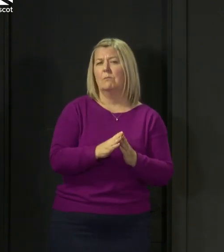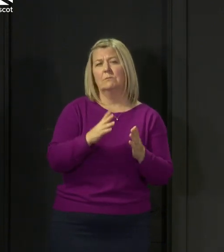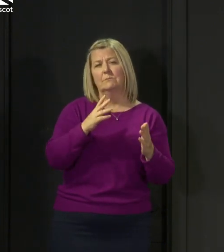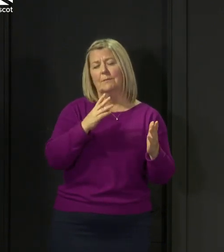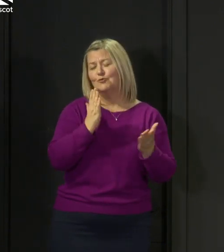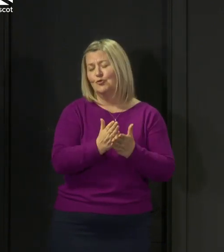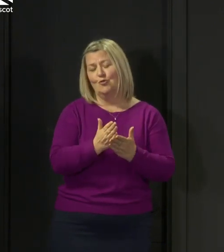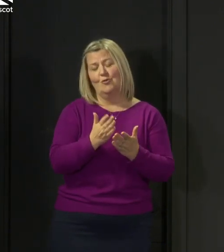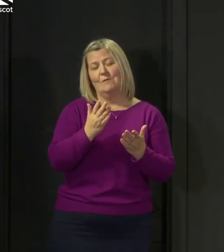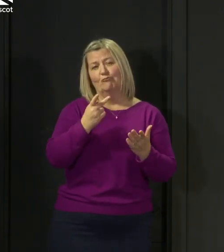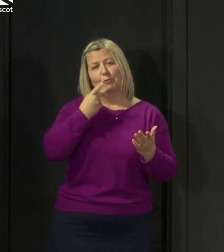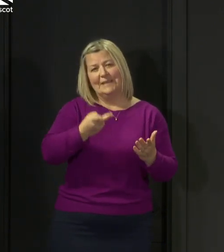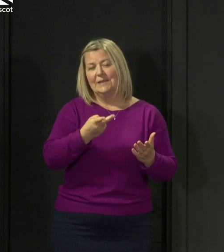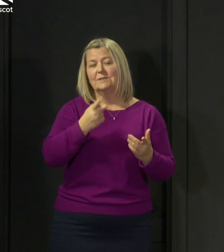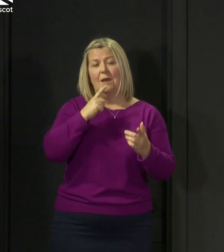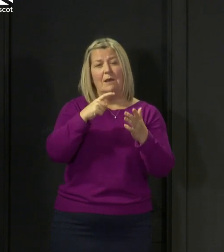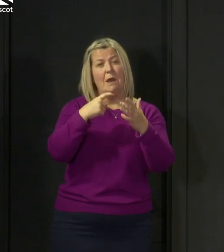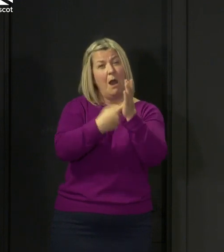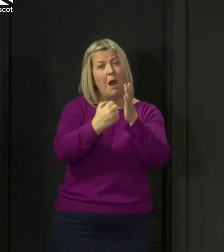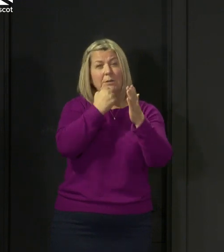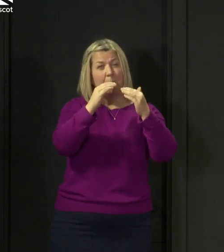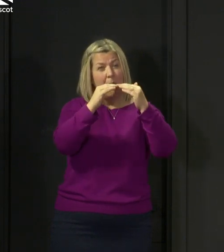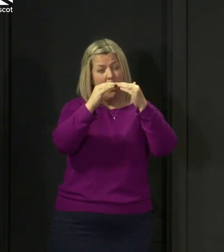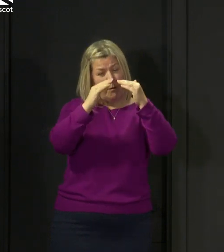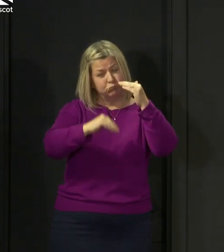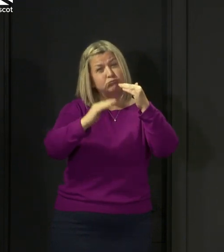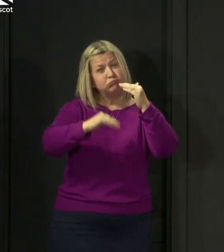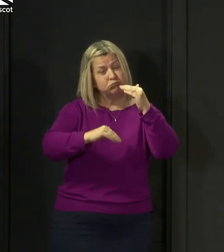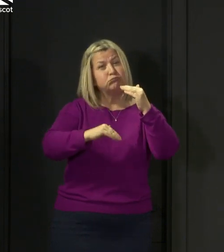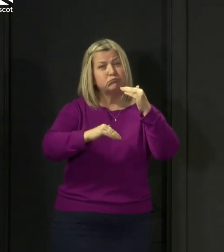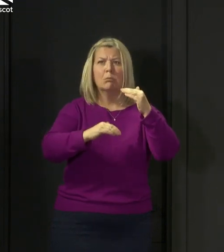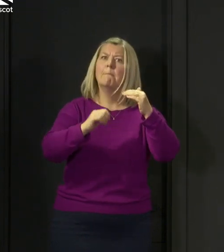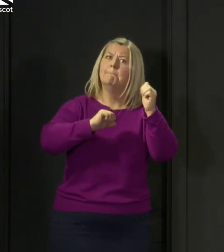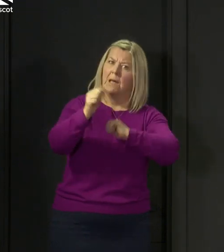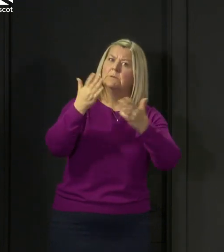that the R number is not low enough, but it is a lot lower than it was a few weeks ago,